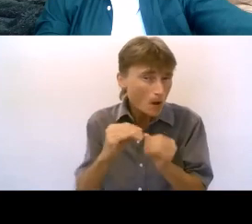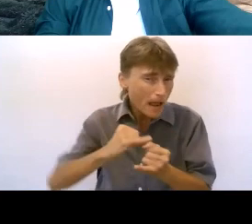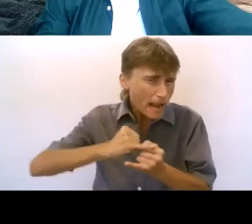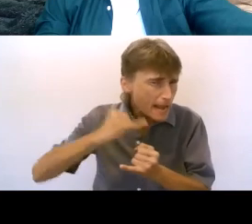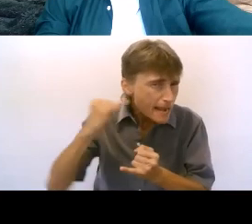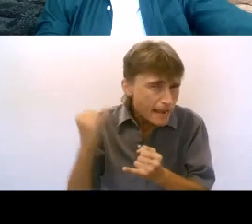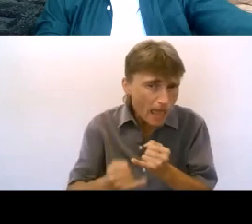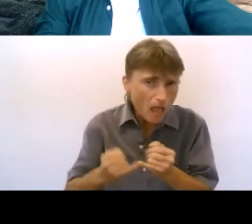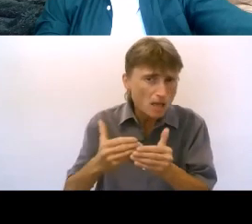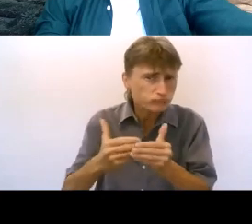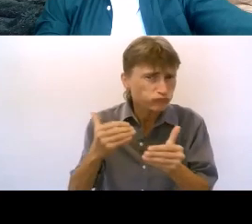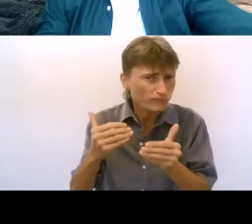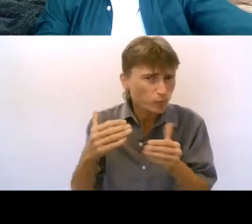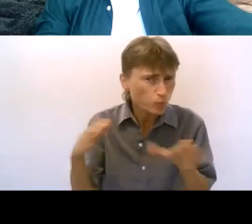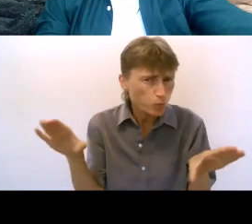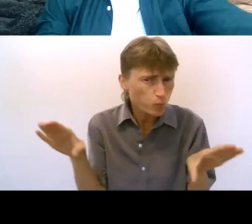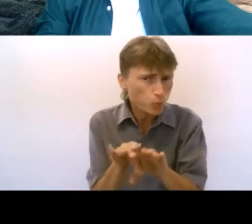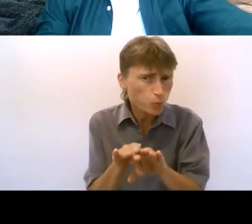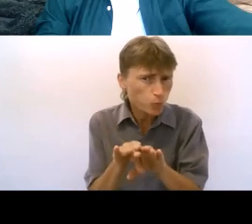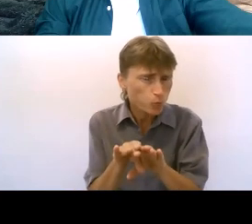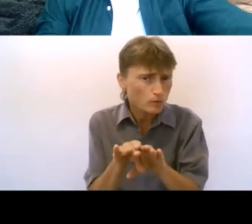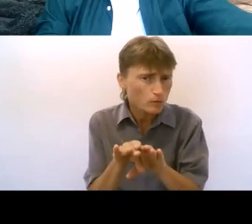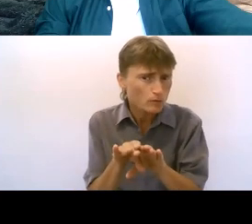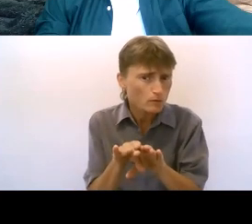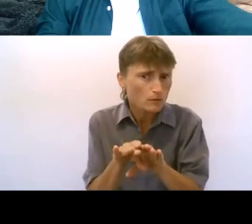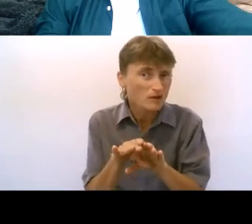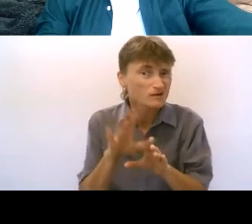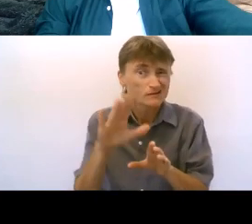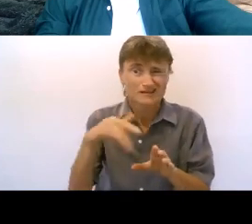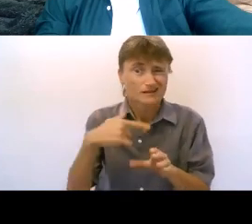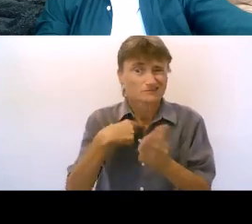hands and I'm often not very good at noticing those things.